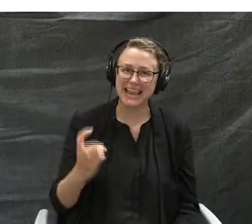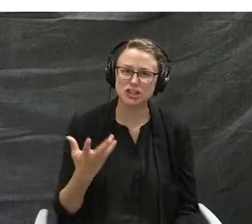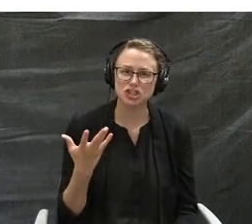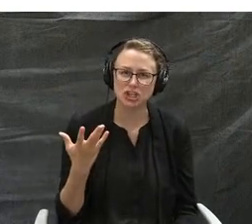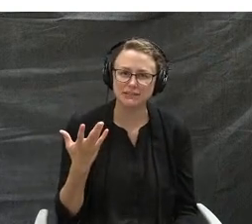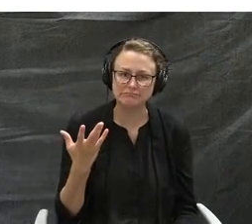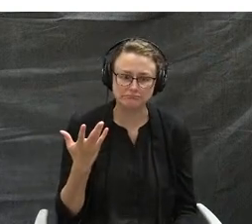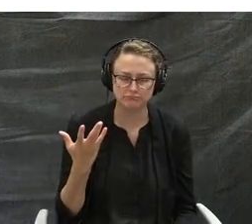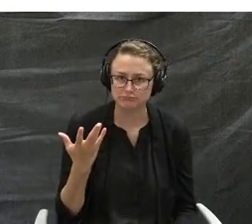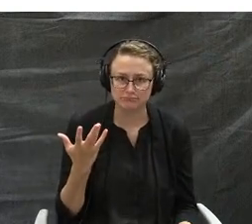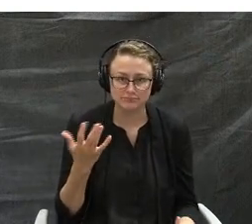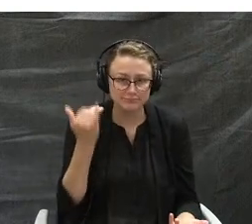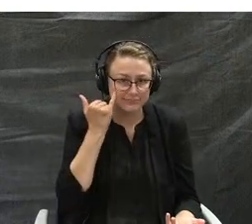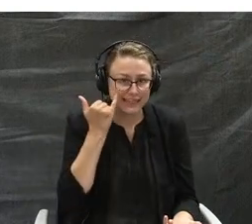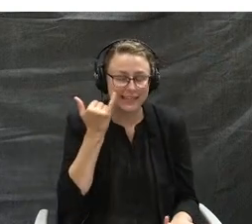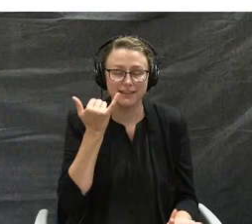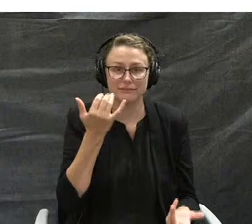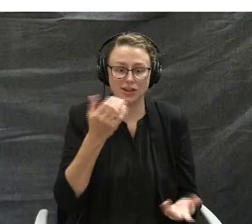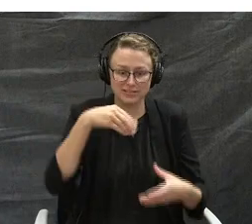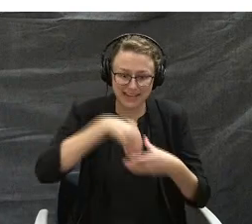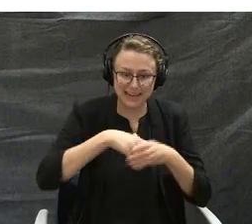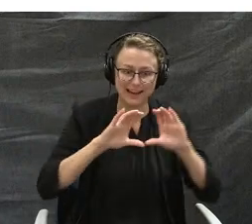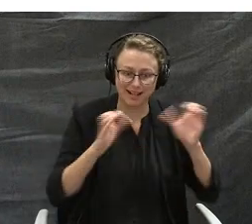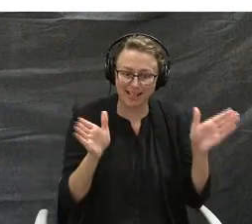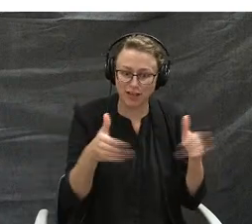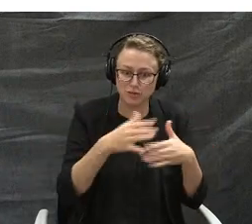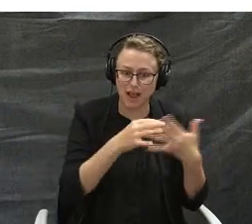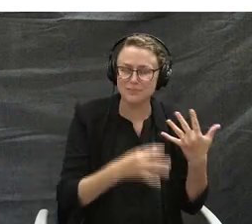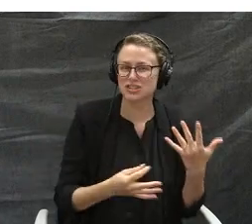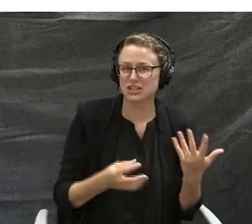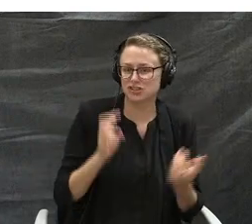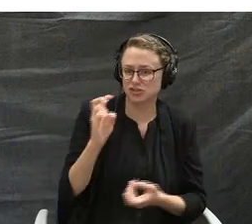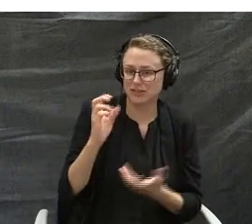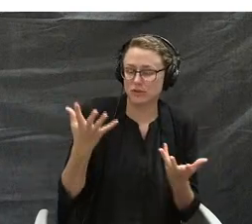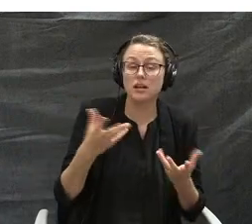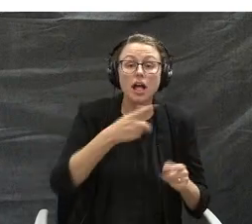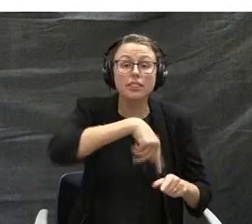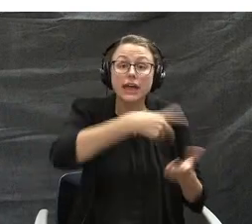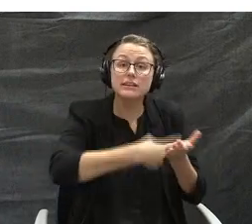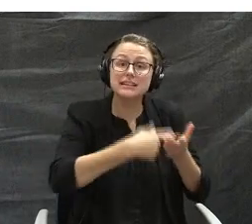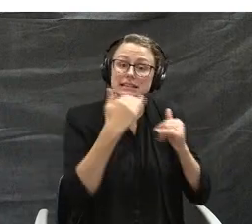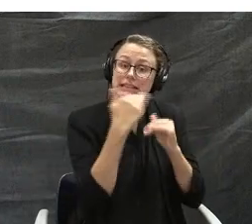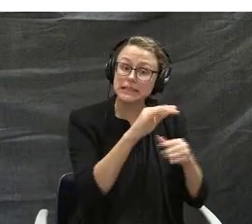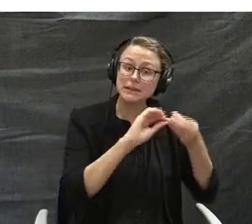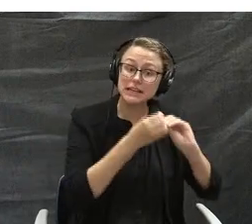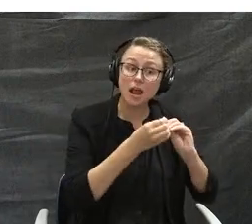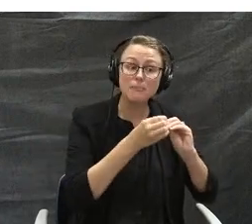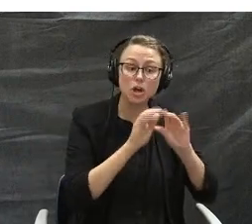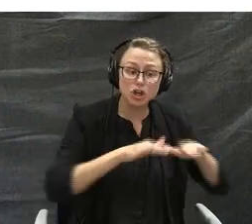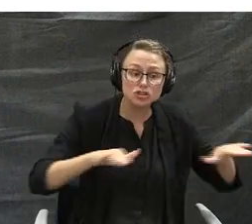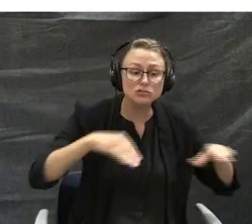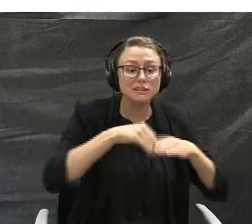classroom options they talk about limiting the number of kids in a classroom and staying 6 feet apart. How is that going